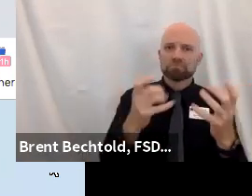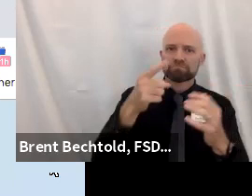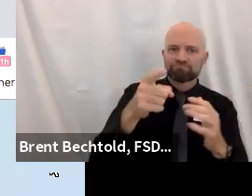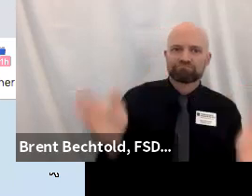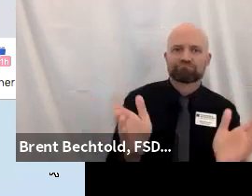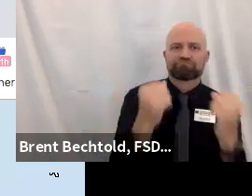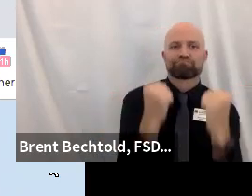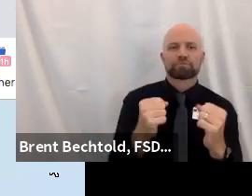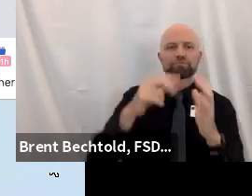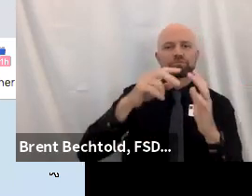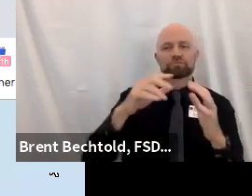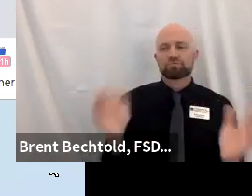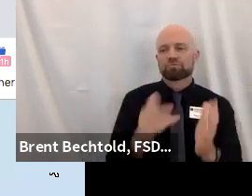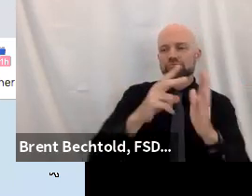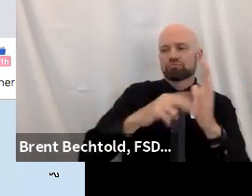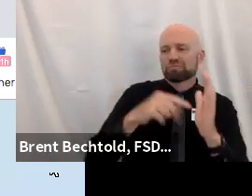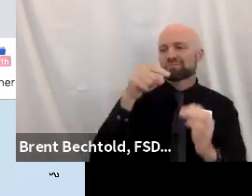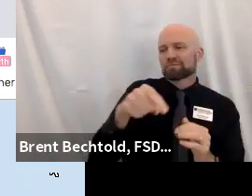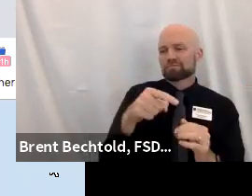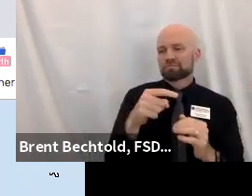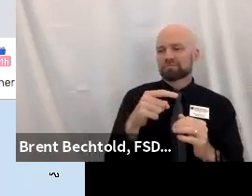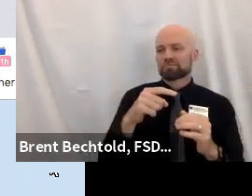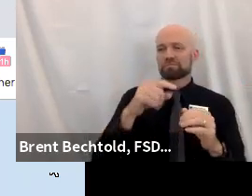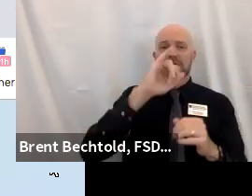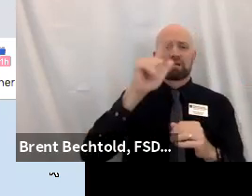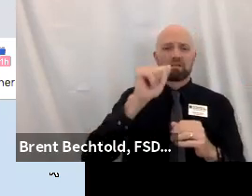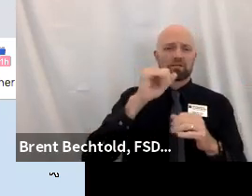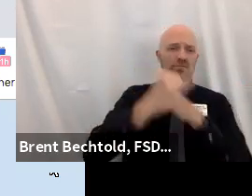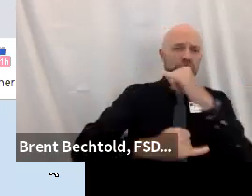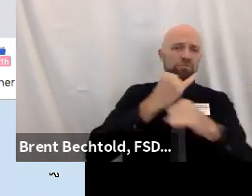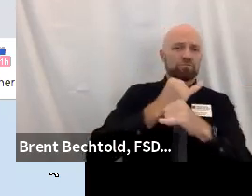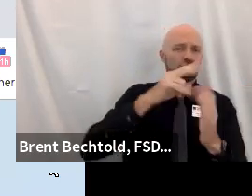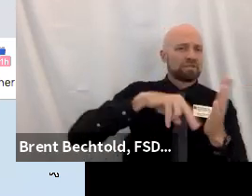After this webinar is finished, I strongly encourage you to read the